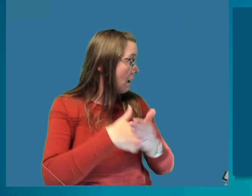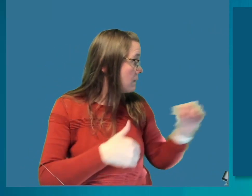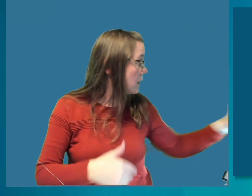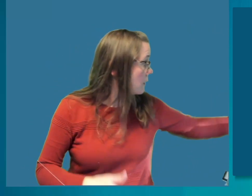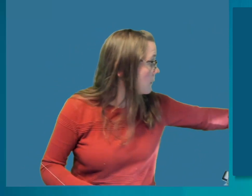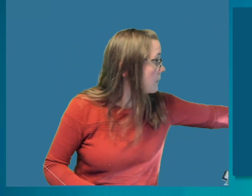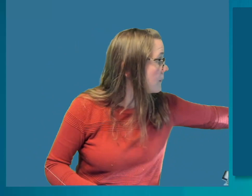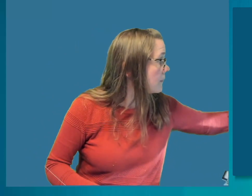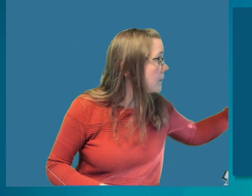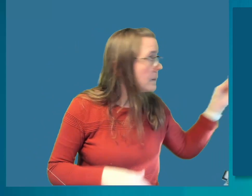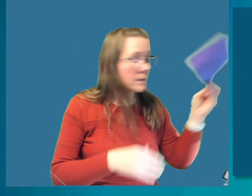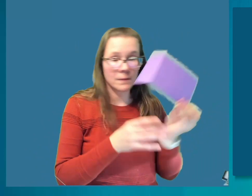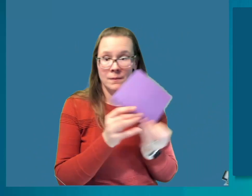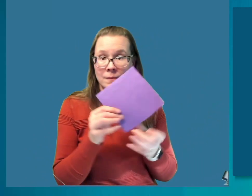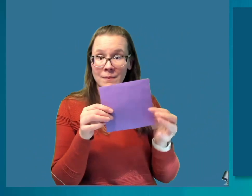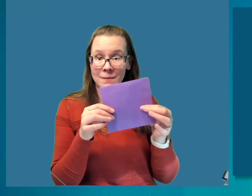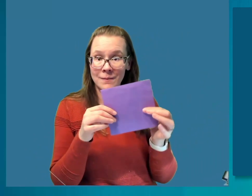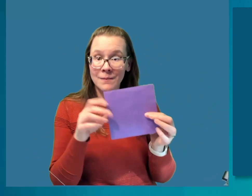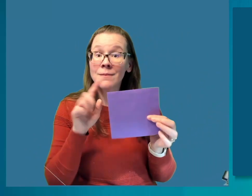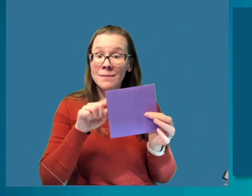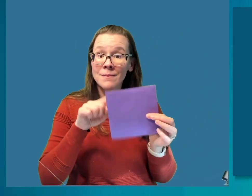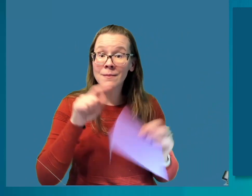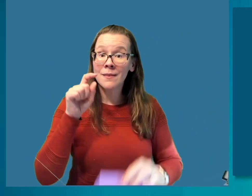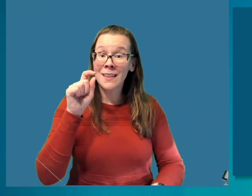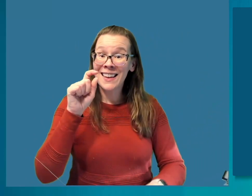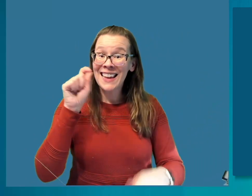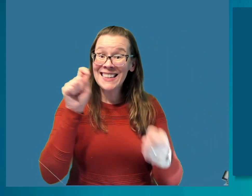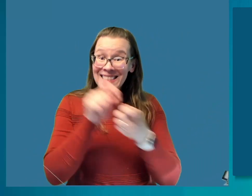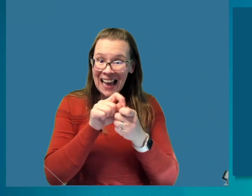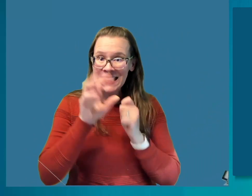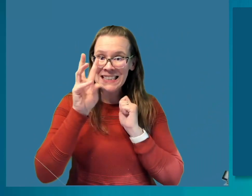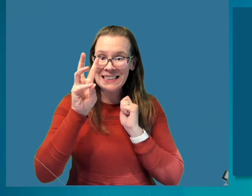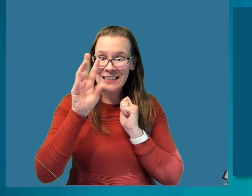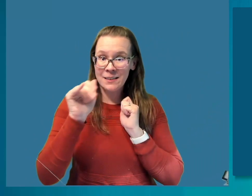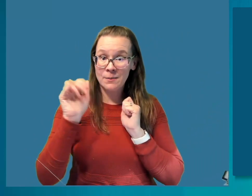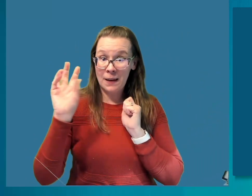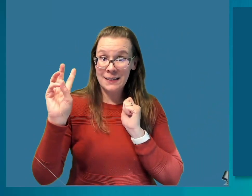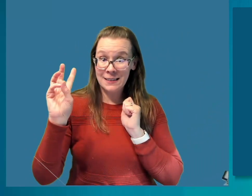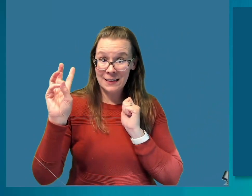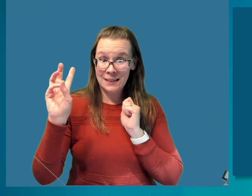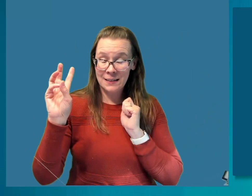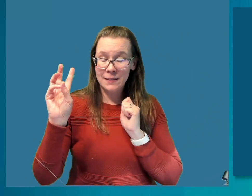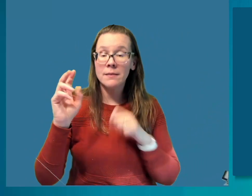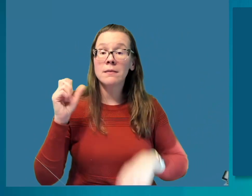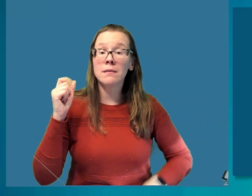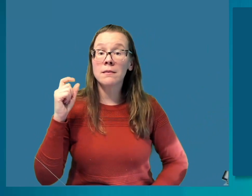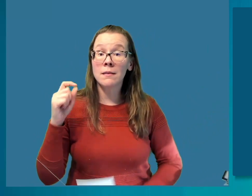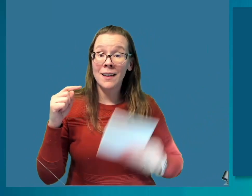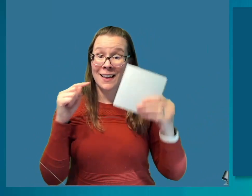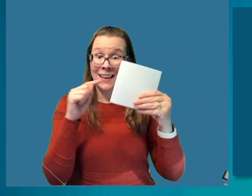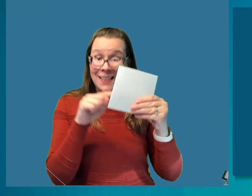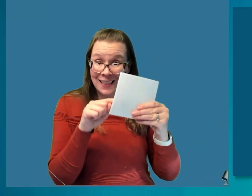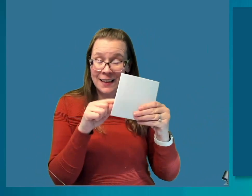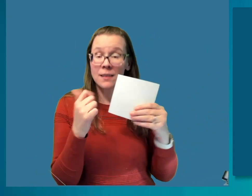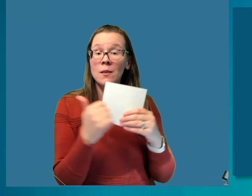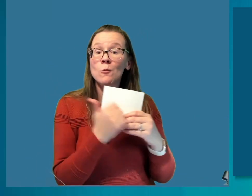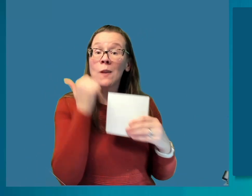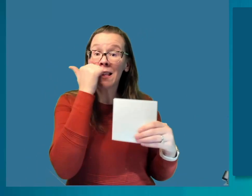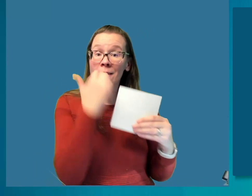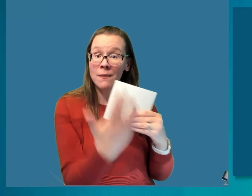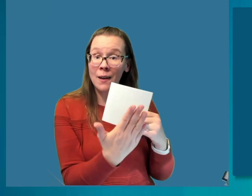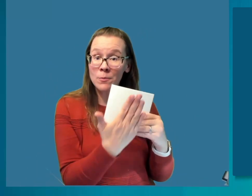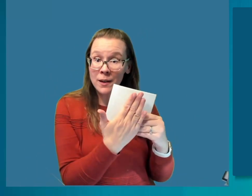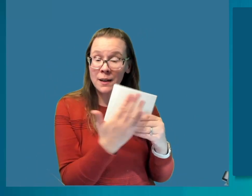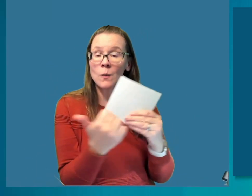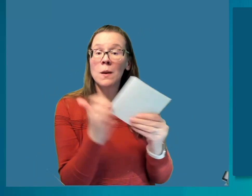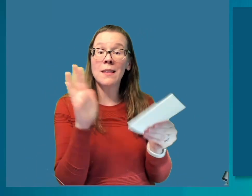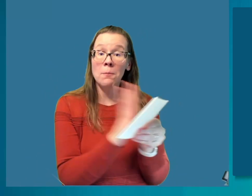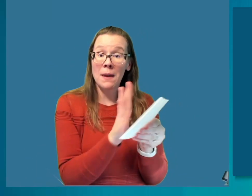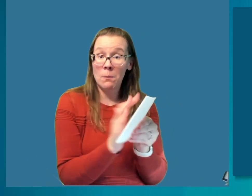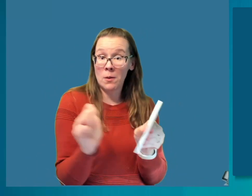and the reason I do that is because my envelopes are exactly 6X 6 in. And so, if you are making a